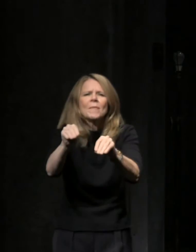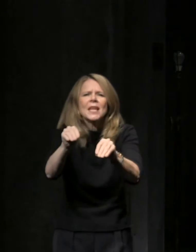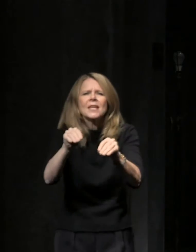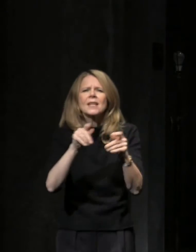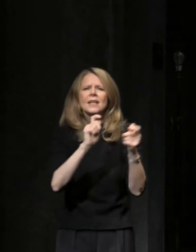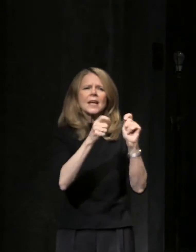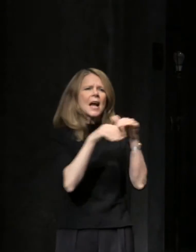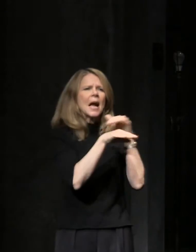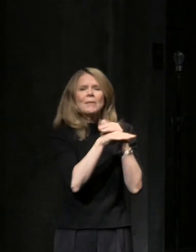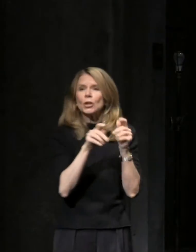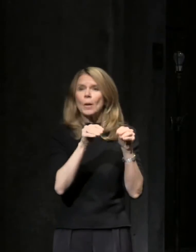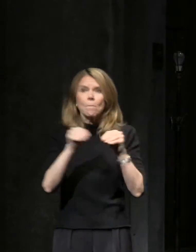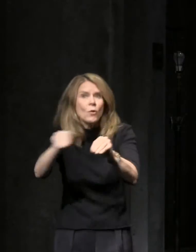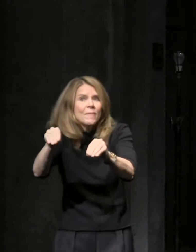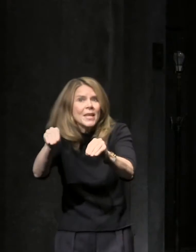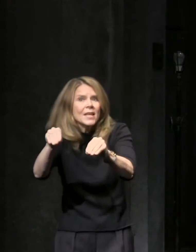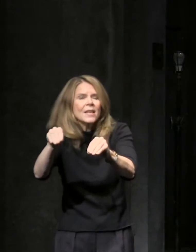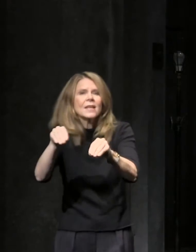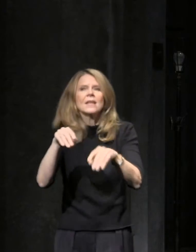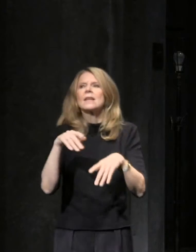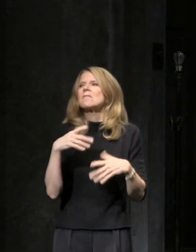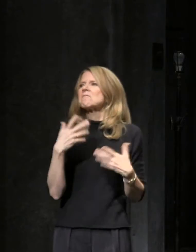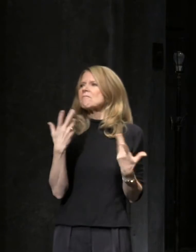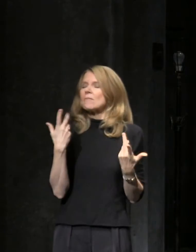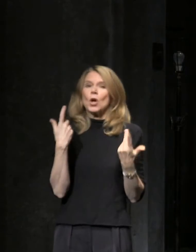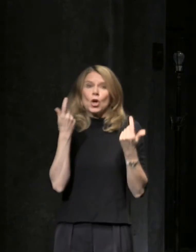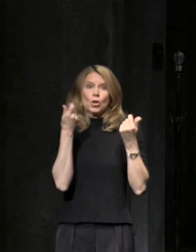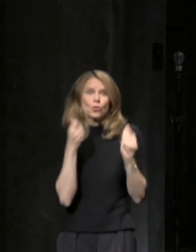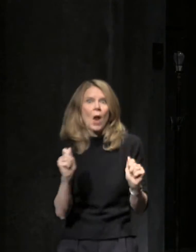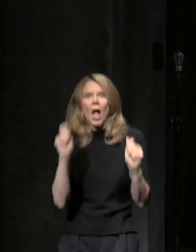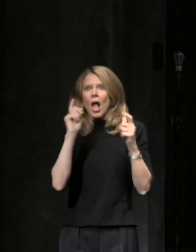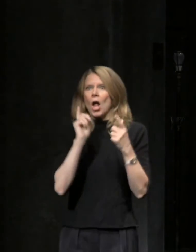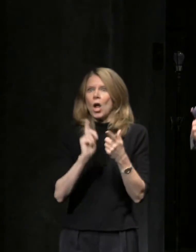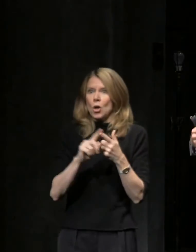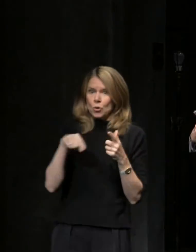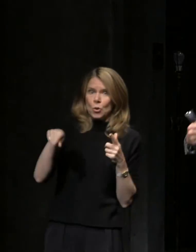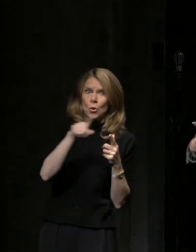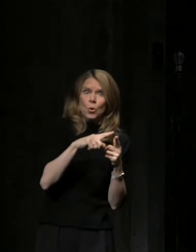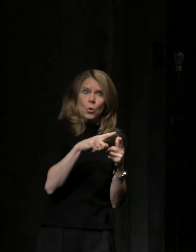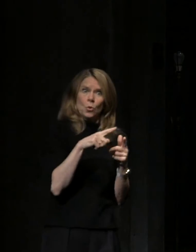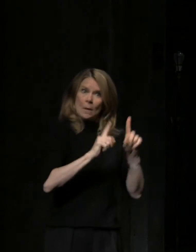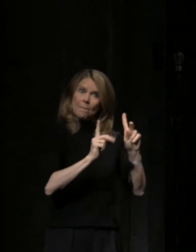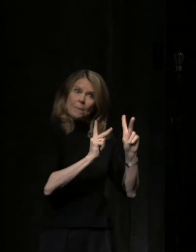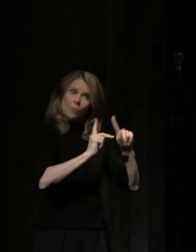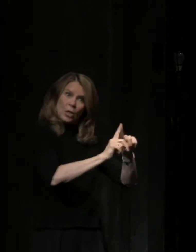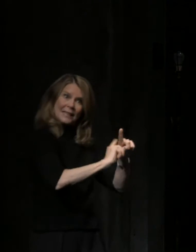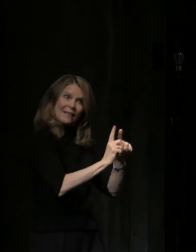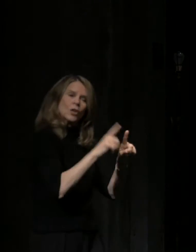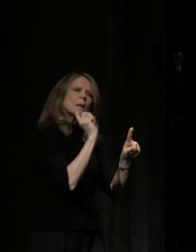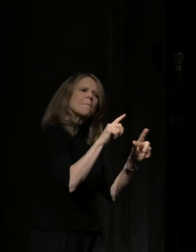in a movement trying to adapt people with differences to the norms of the world. We